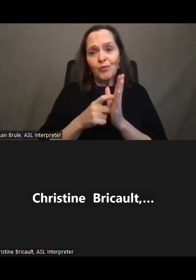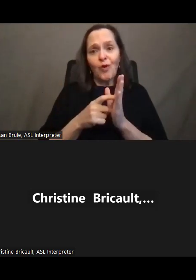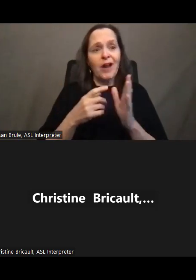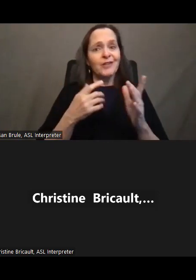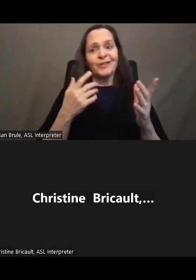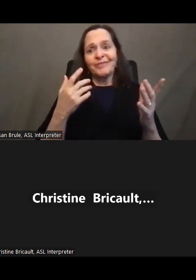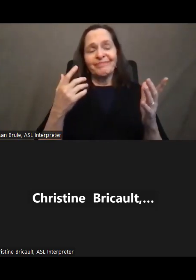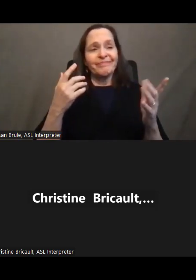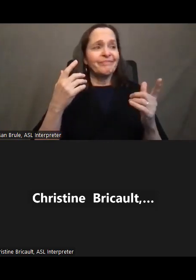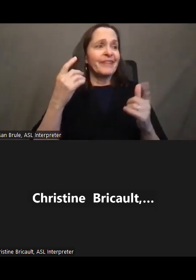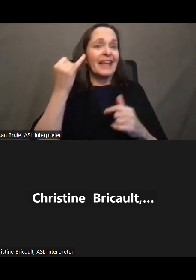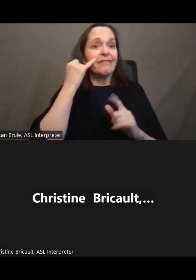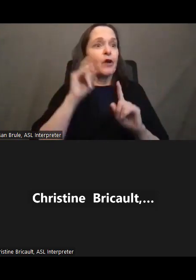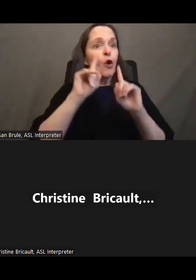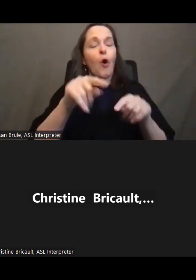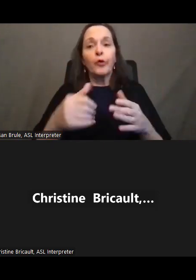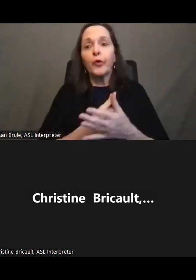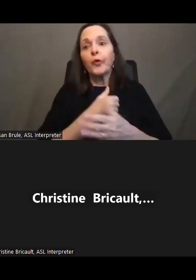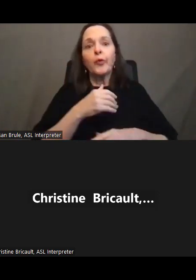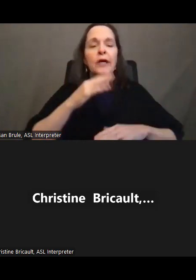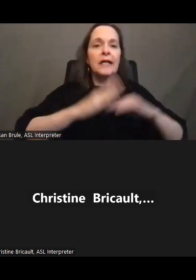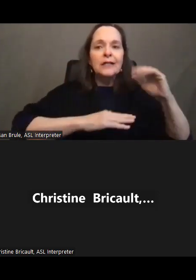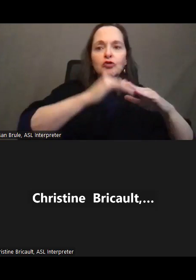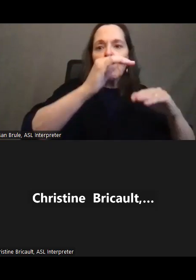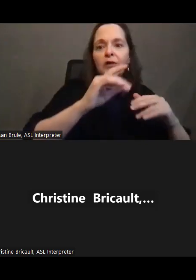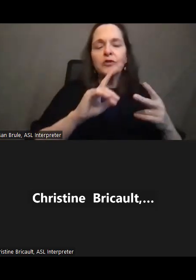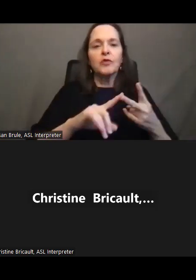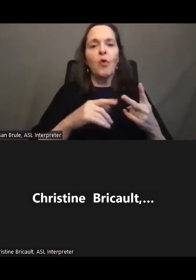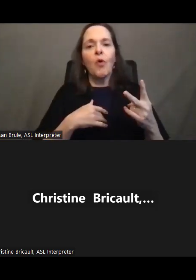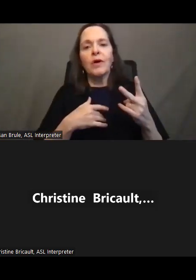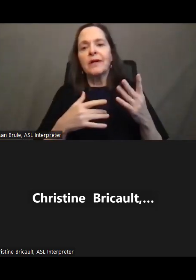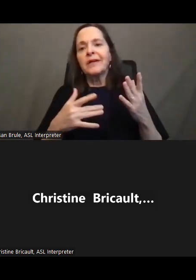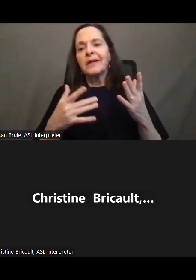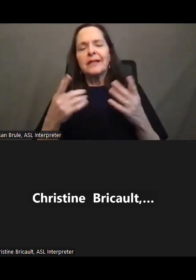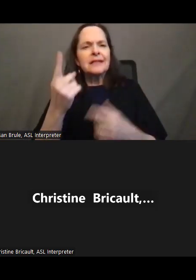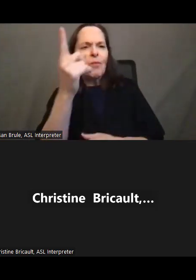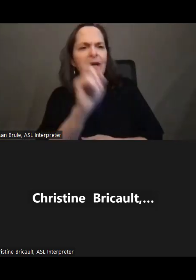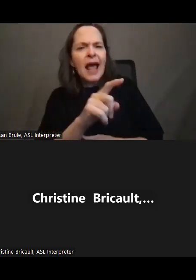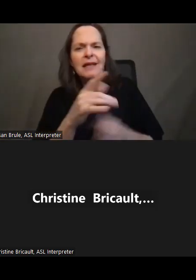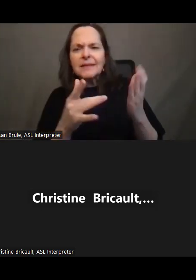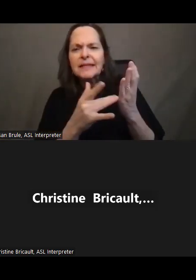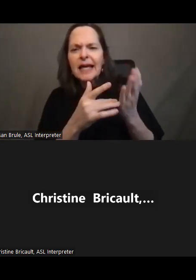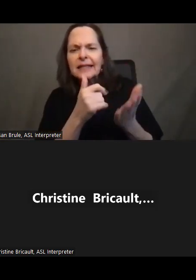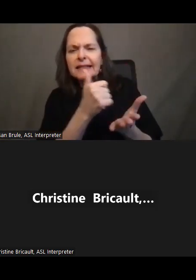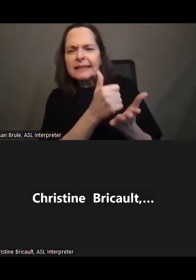for new construction, or if I get technical assistance kind of calls, and I've gotten a few from libraries.